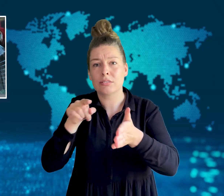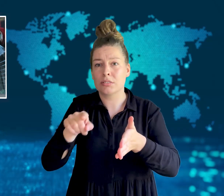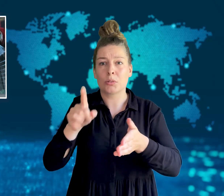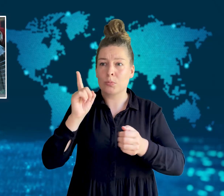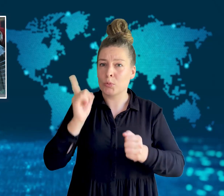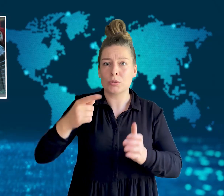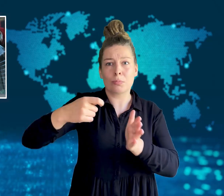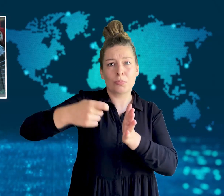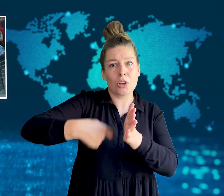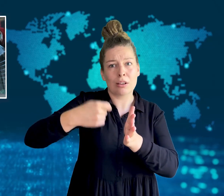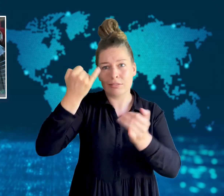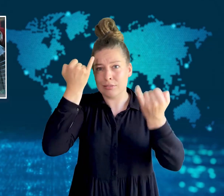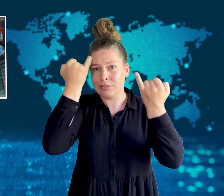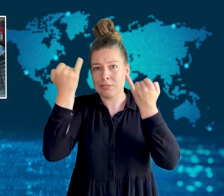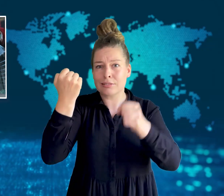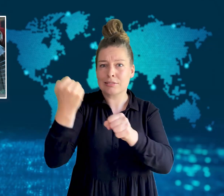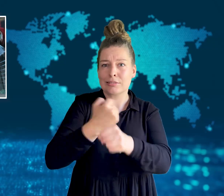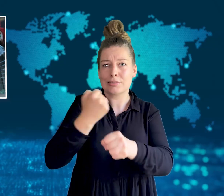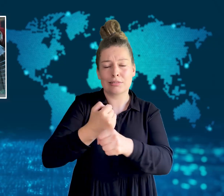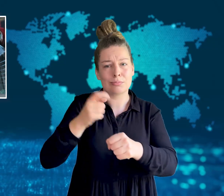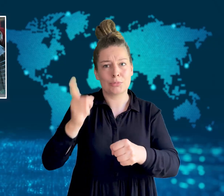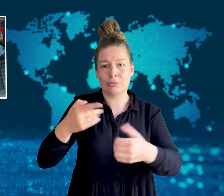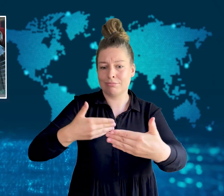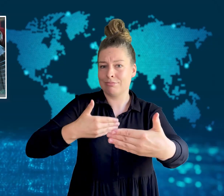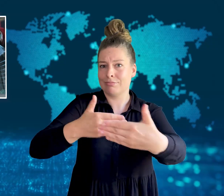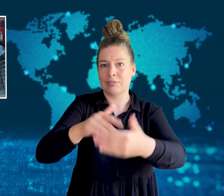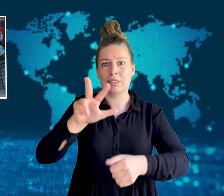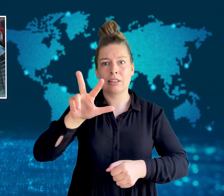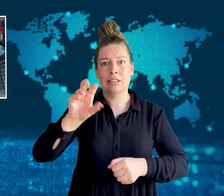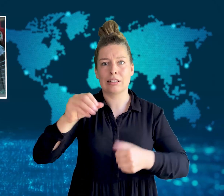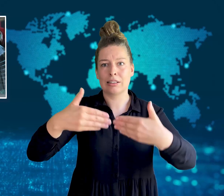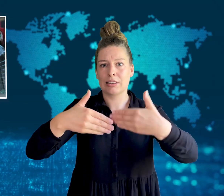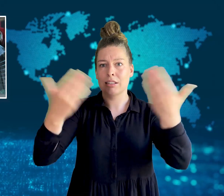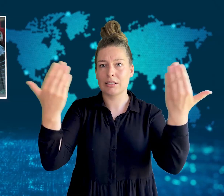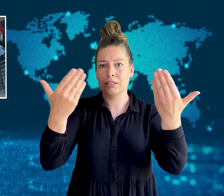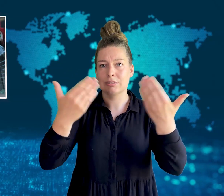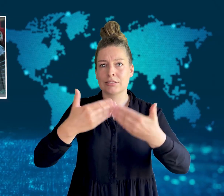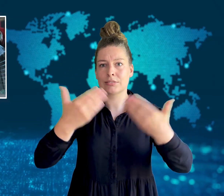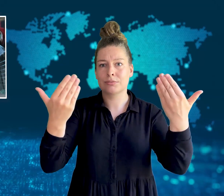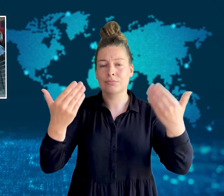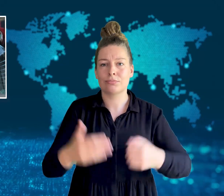The project is due to be completed in 30 days.